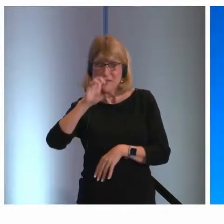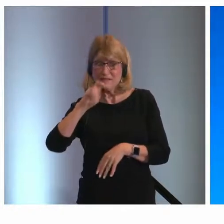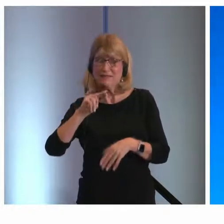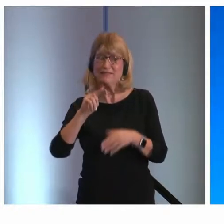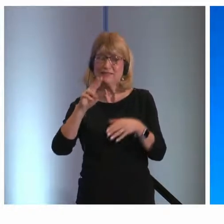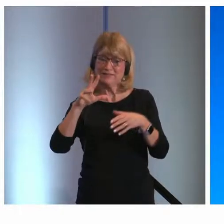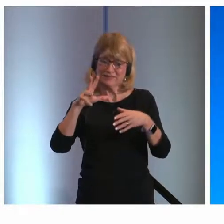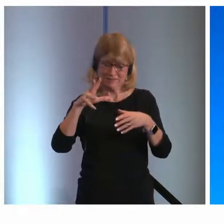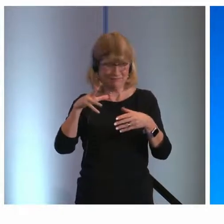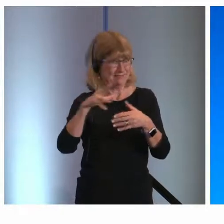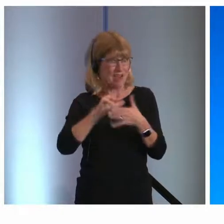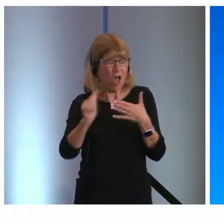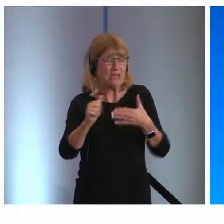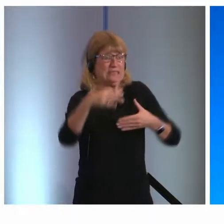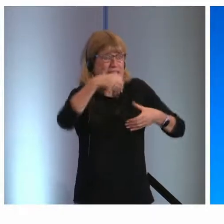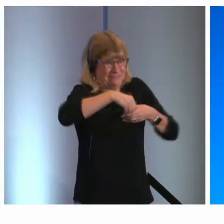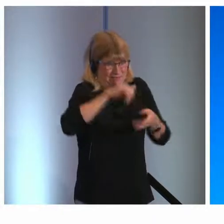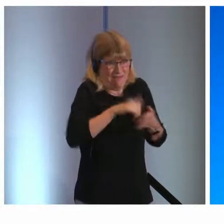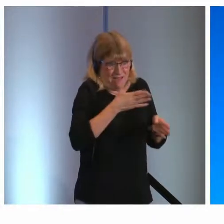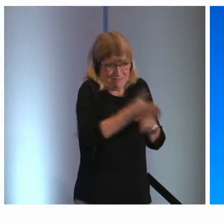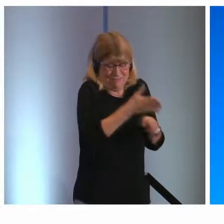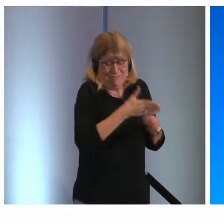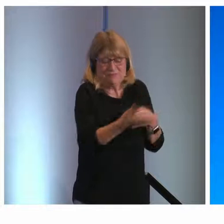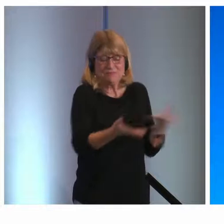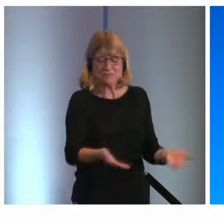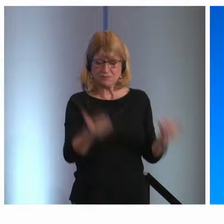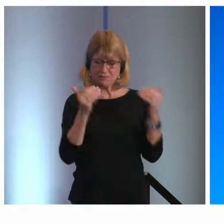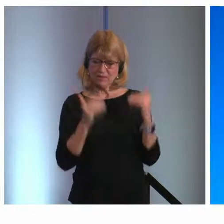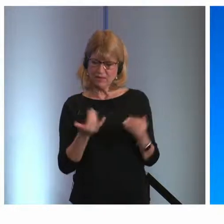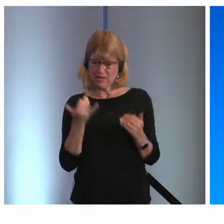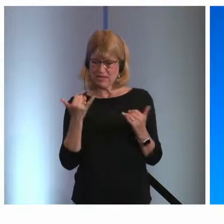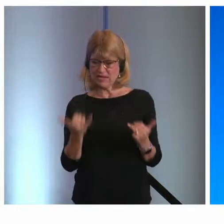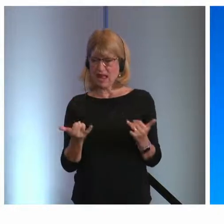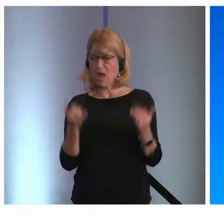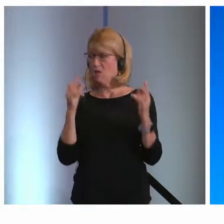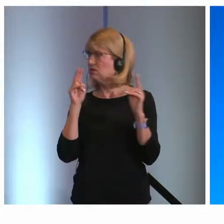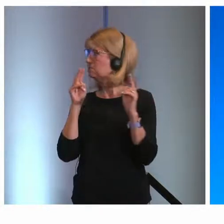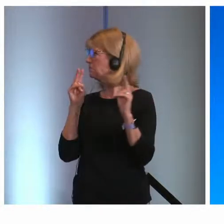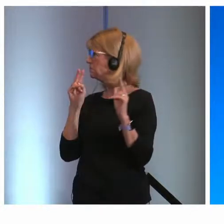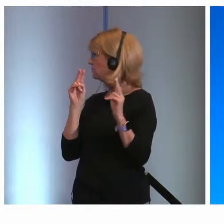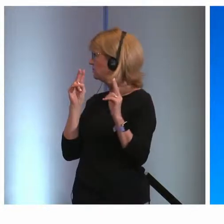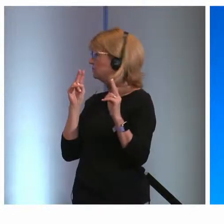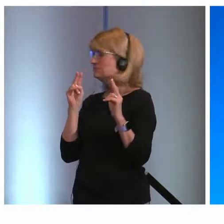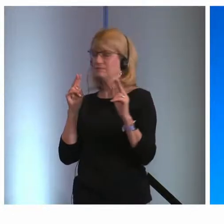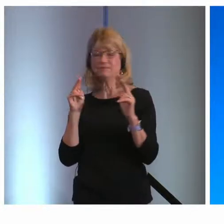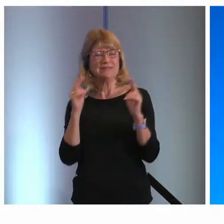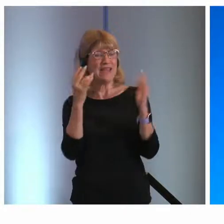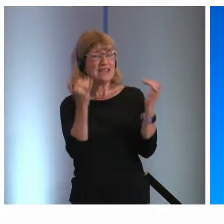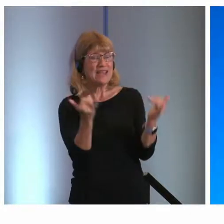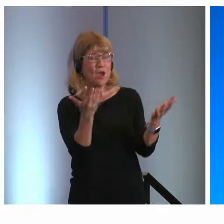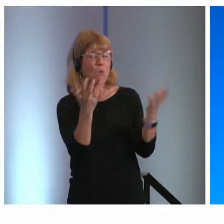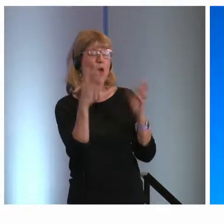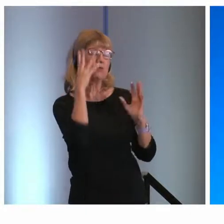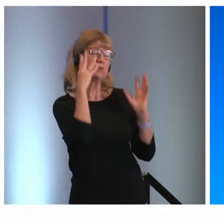path we all want to continue to take -- Tari Hartman Squire: Thanks, and it's good for business, and there are 490